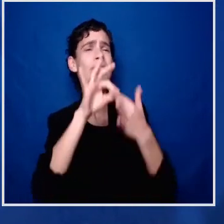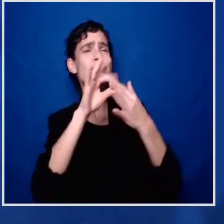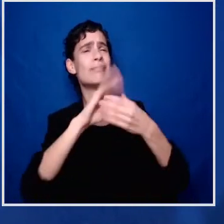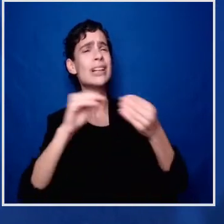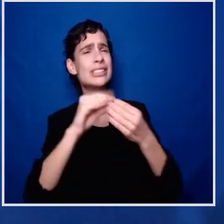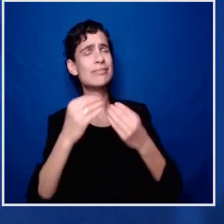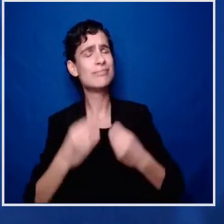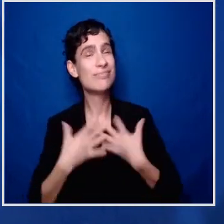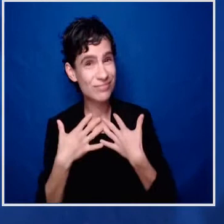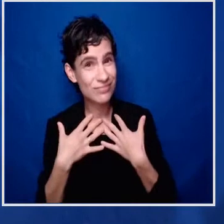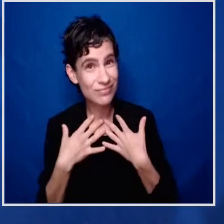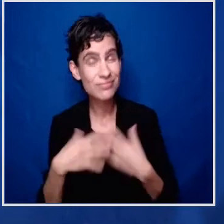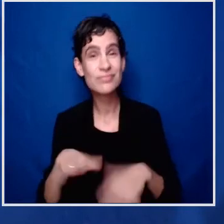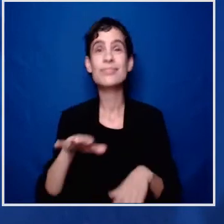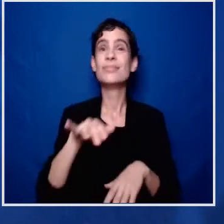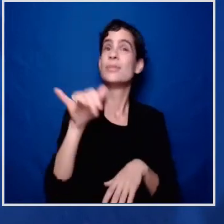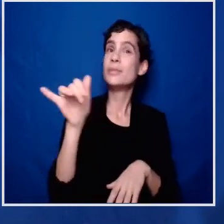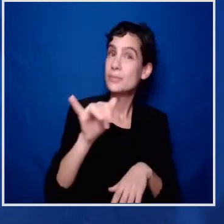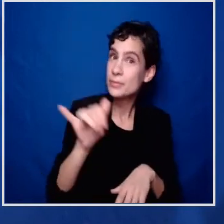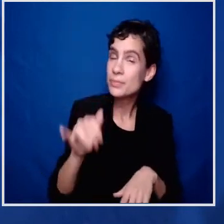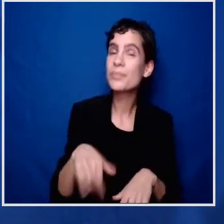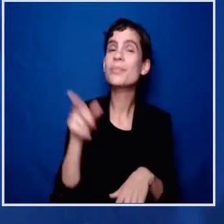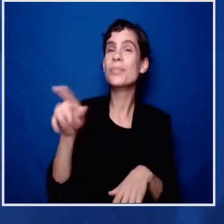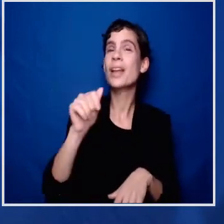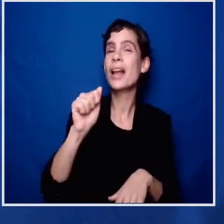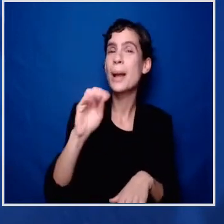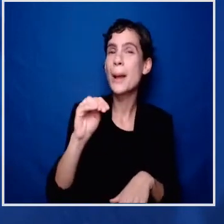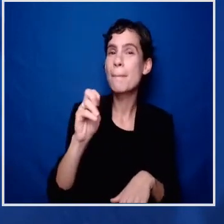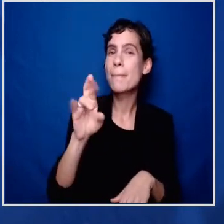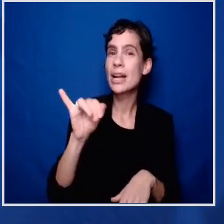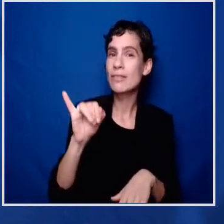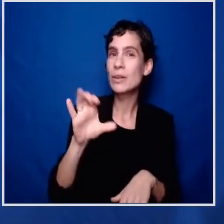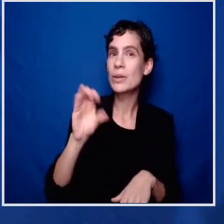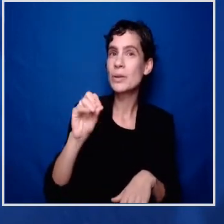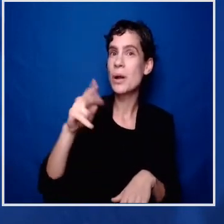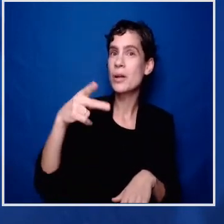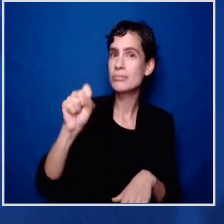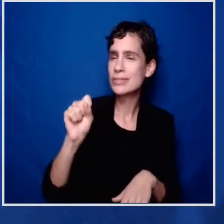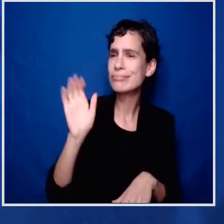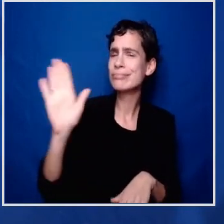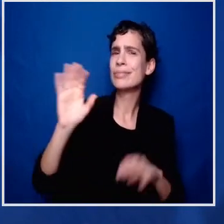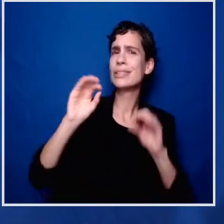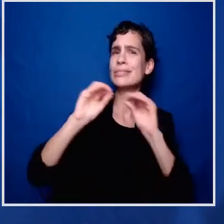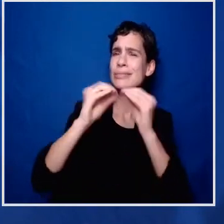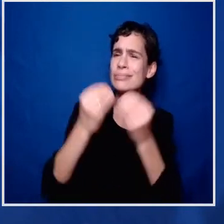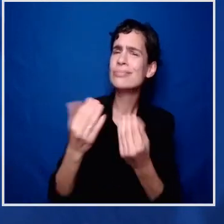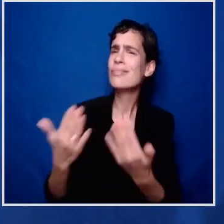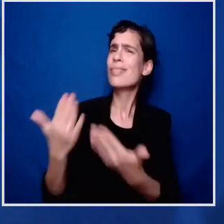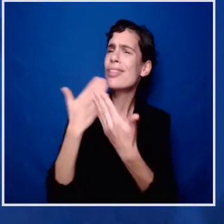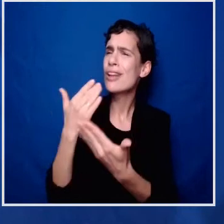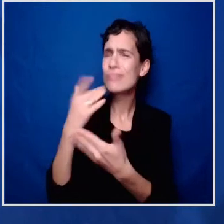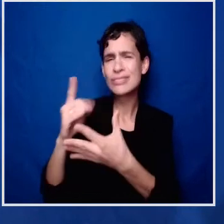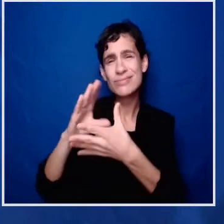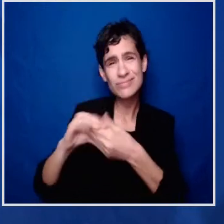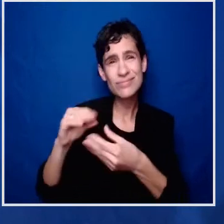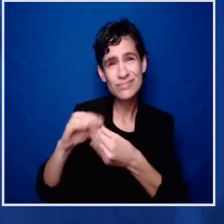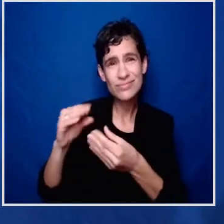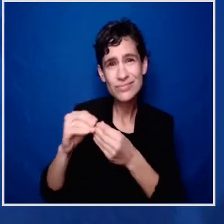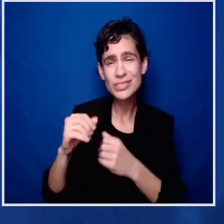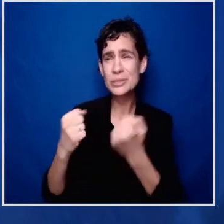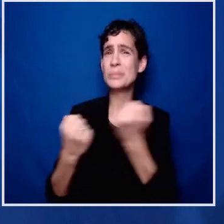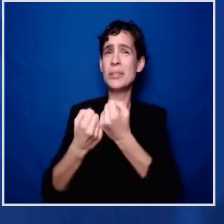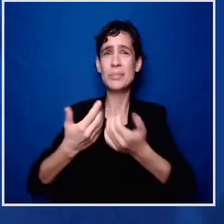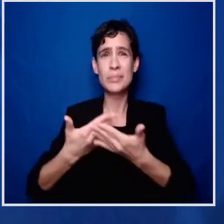THANK YOU, CONGRESSWOMAN